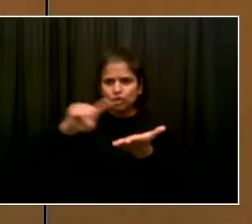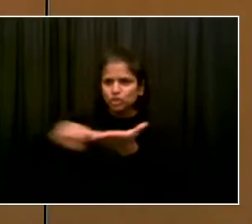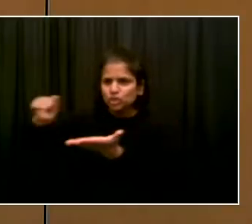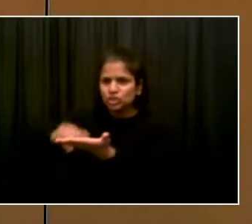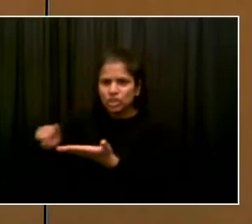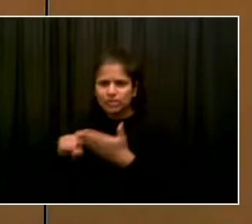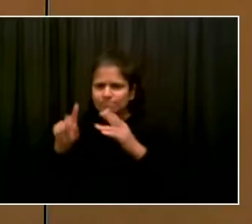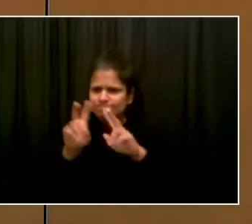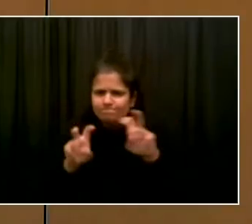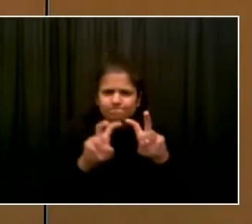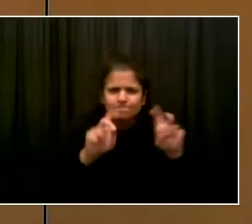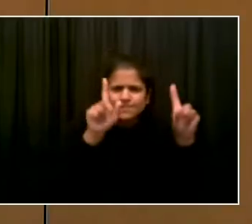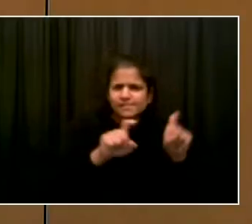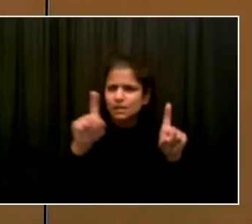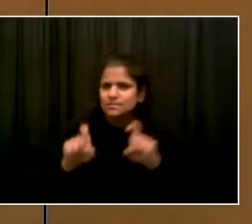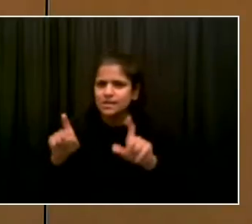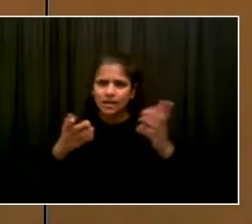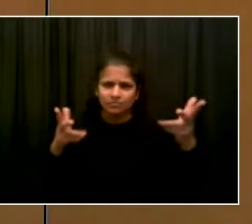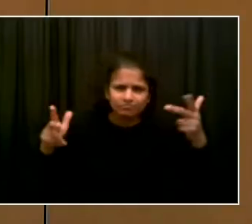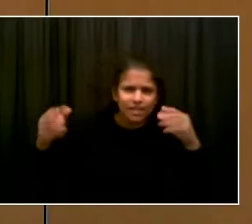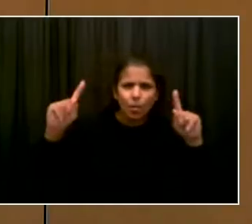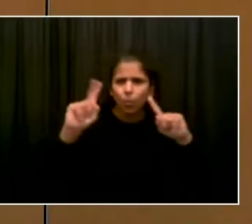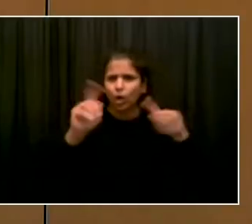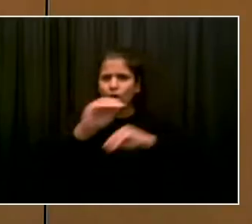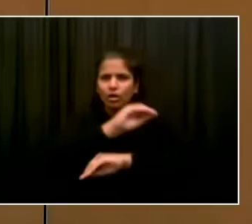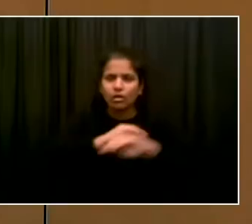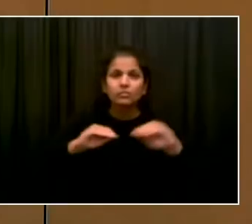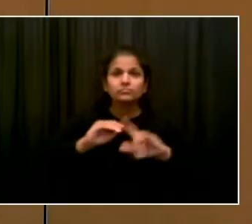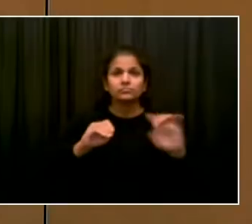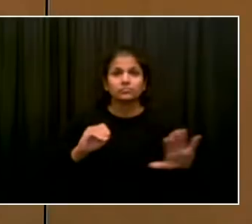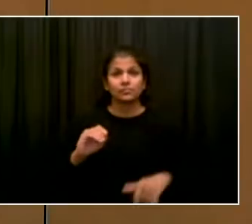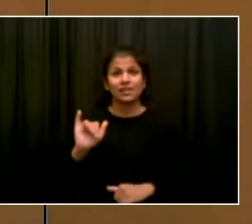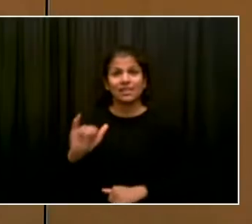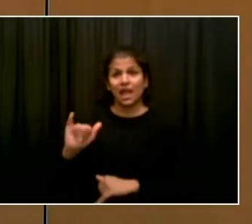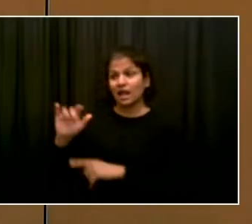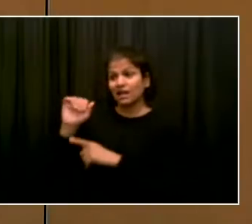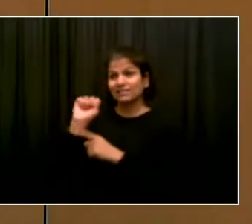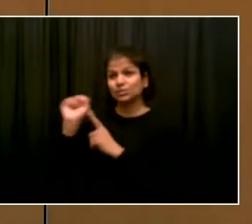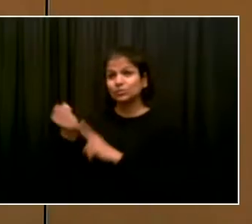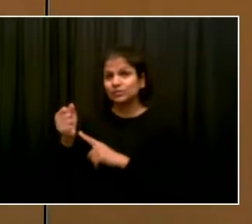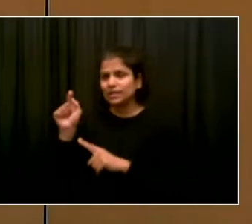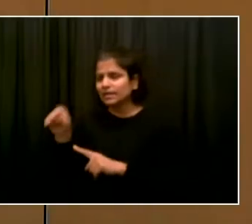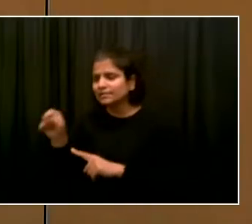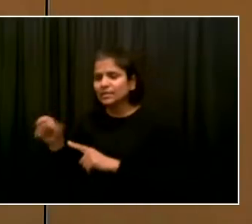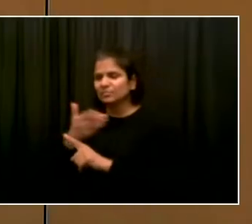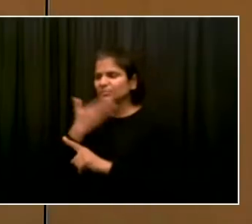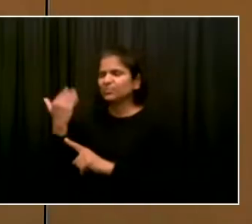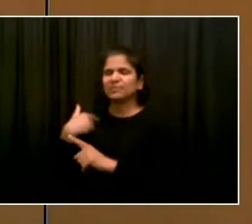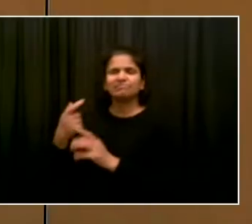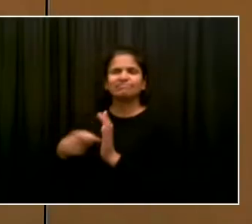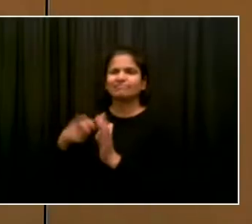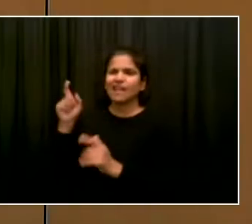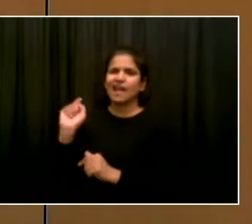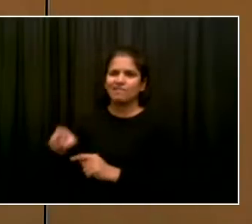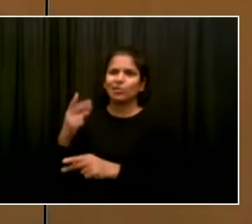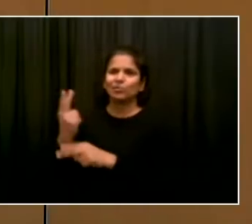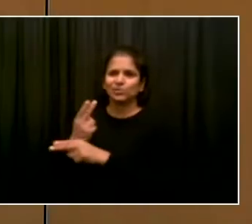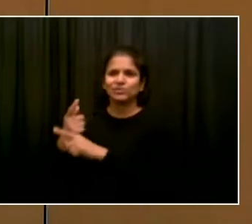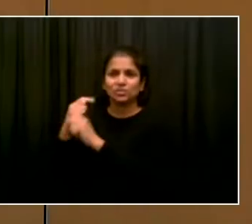SOME OF THEM ARE DEVELOPMENTS AS